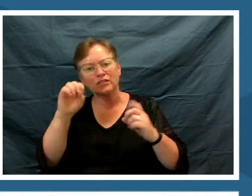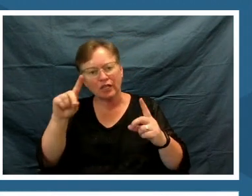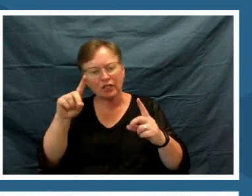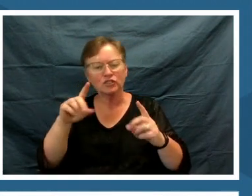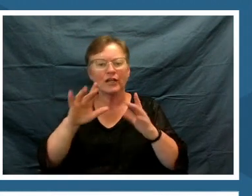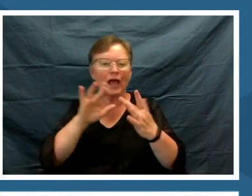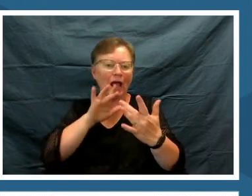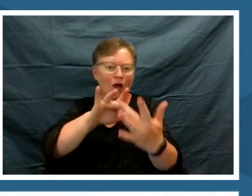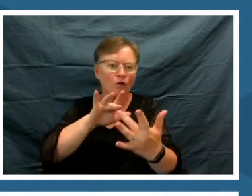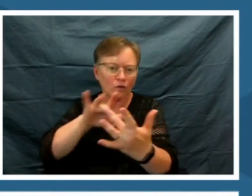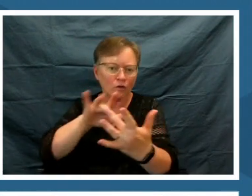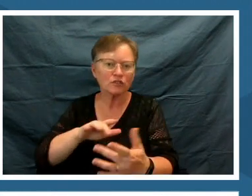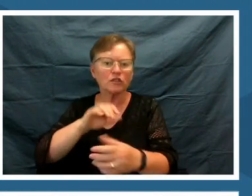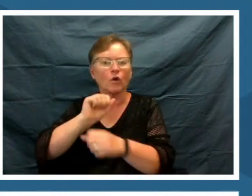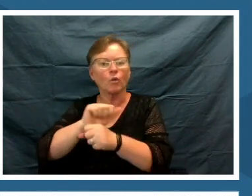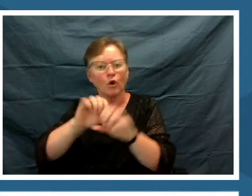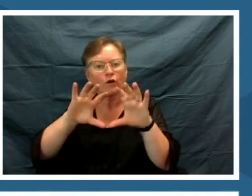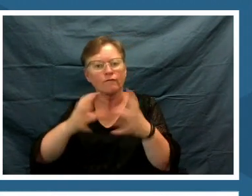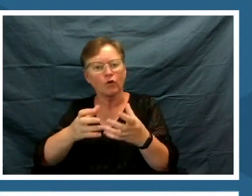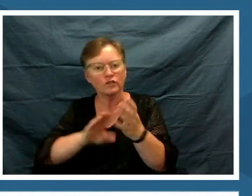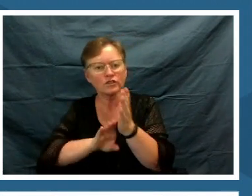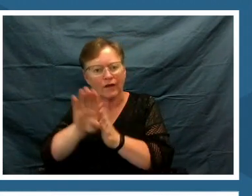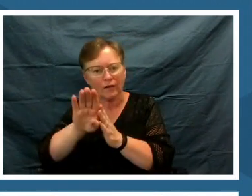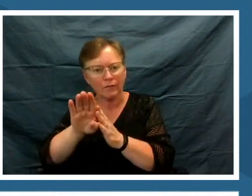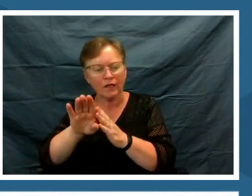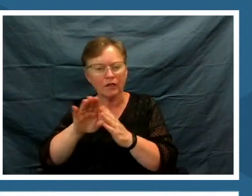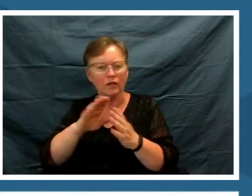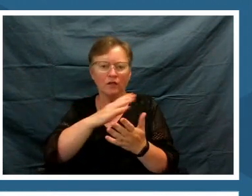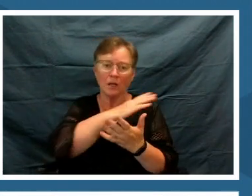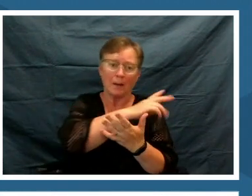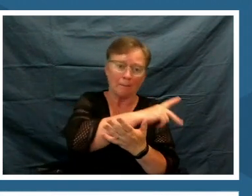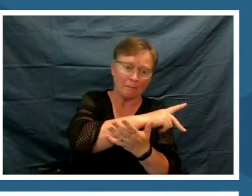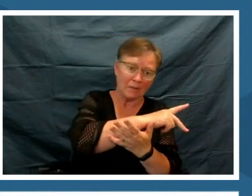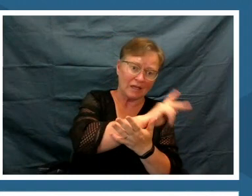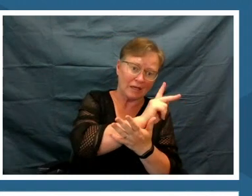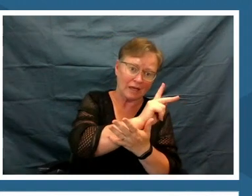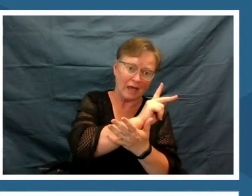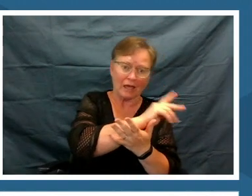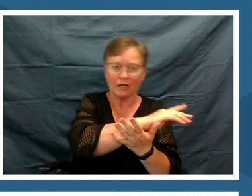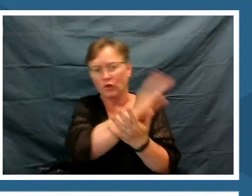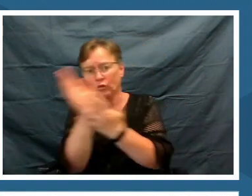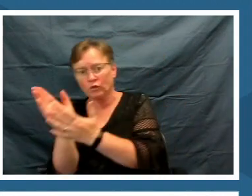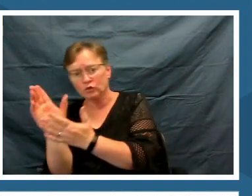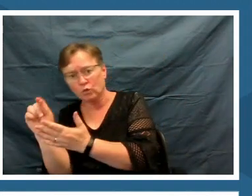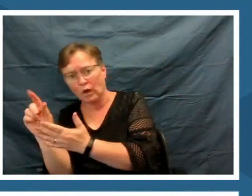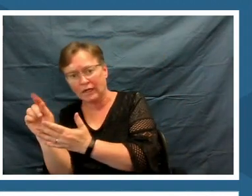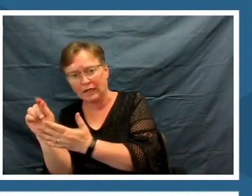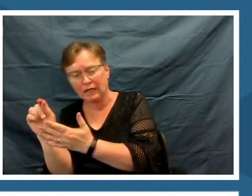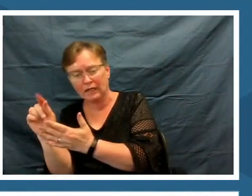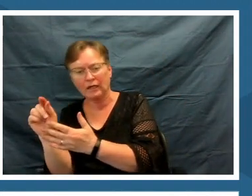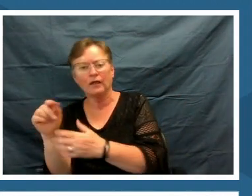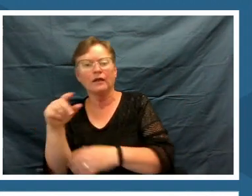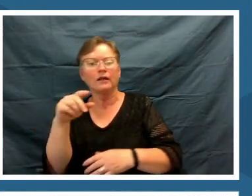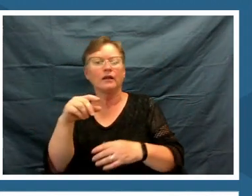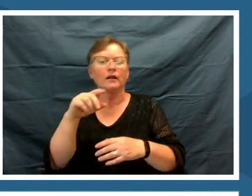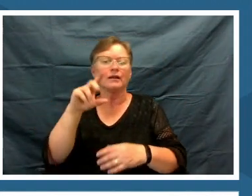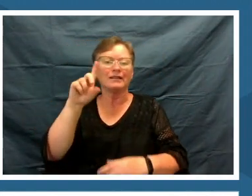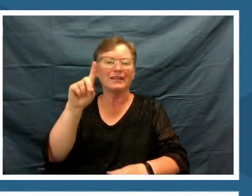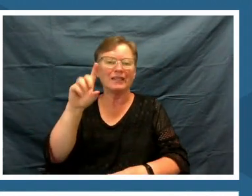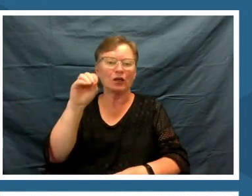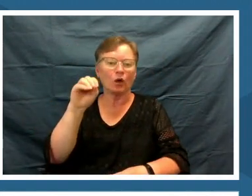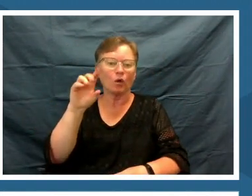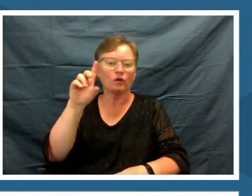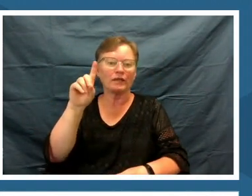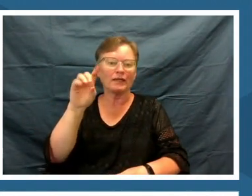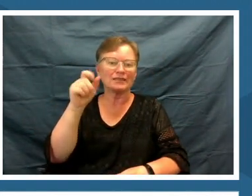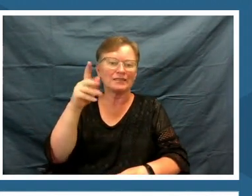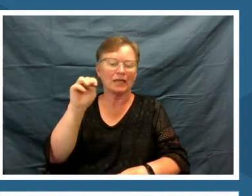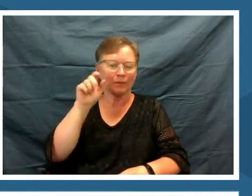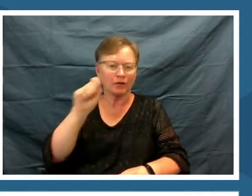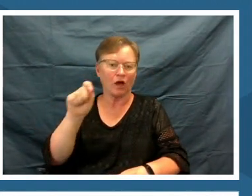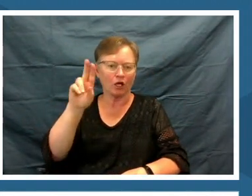resources across pk through 20.